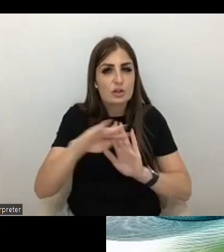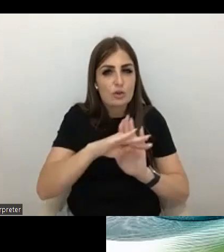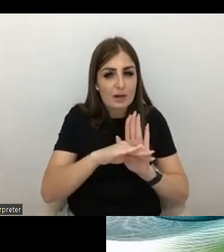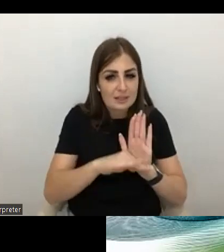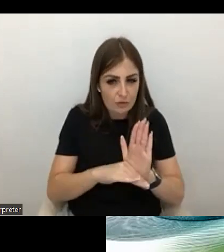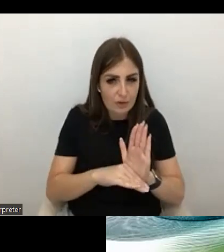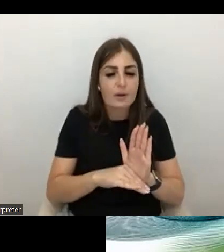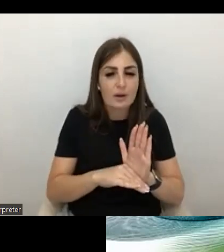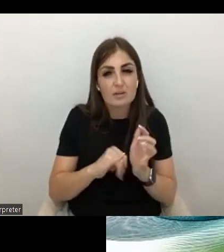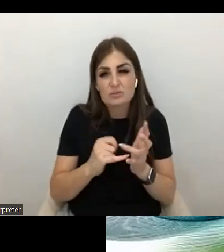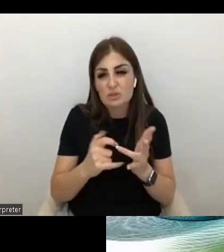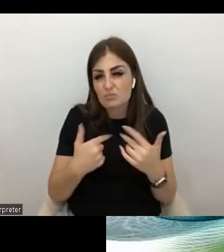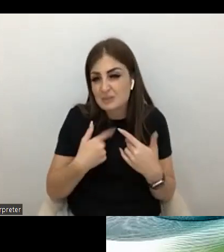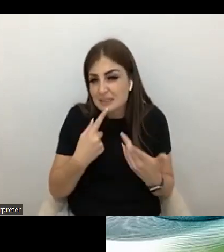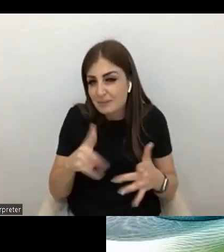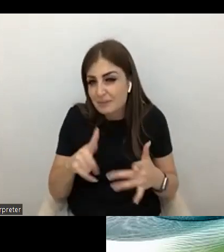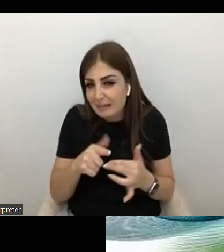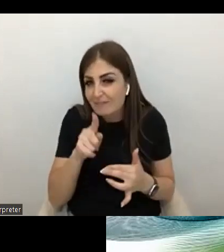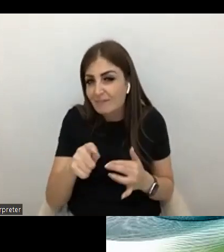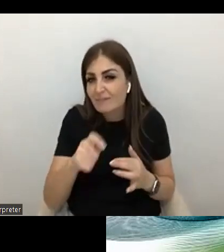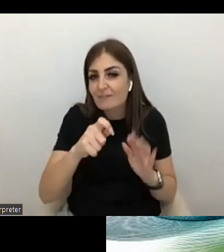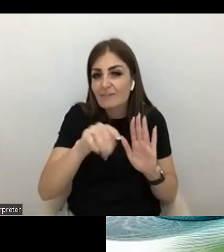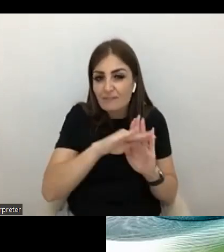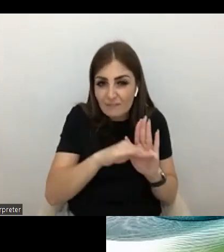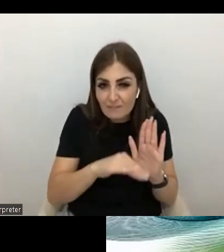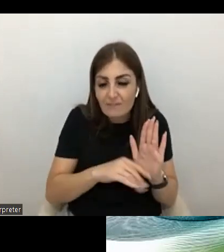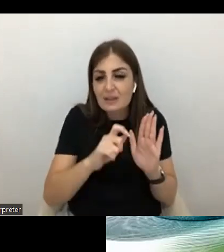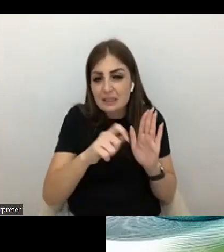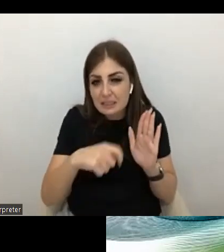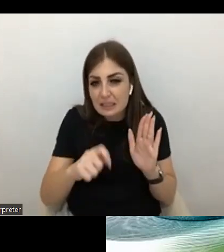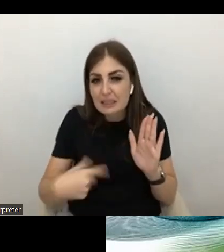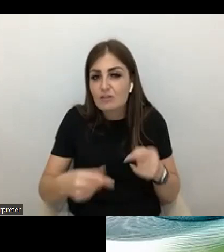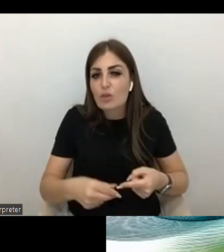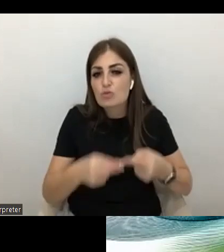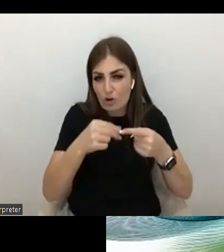All I can really say, if your matter meets one or more of those prioritisation criteria,